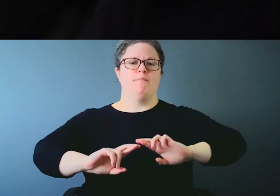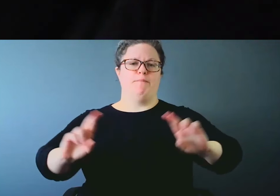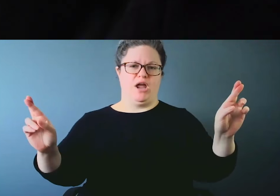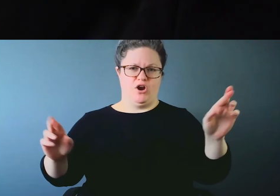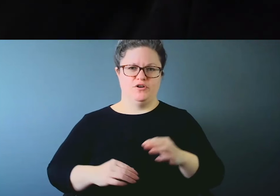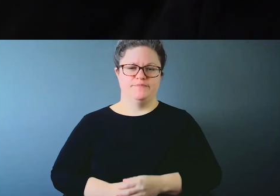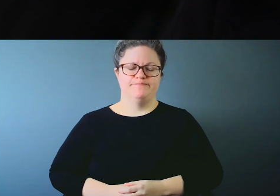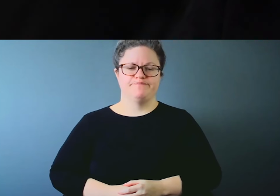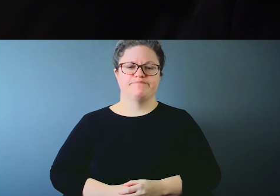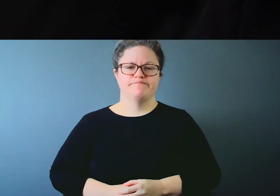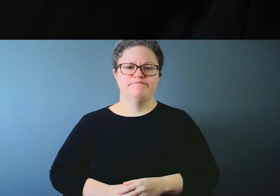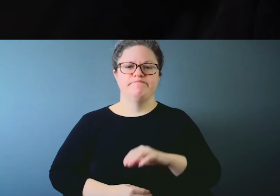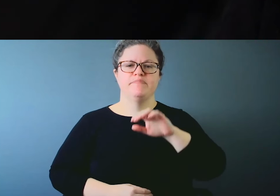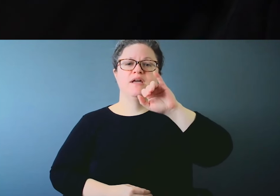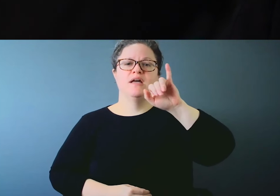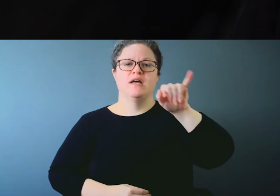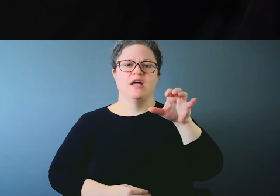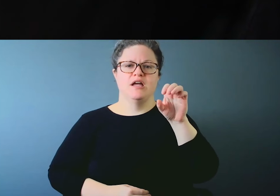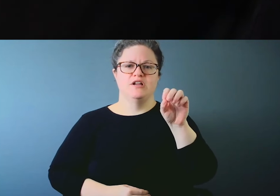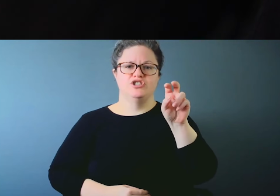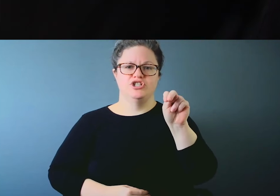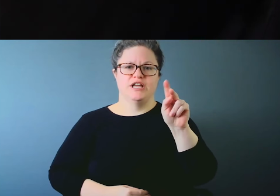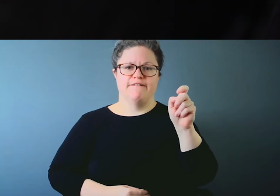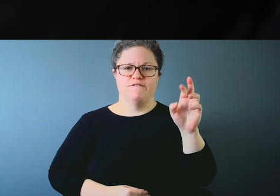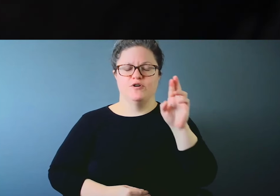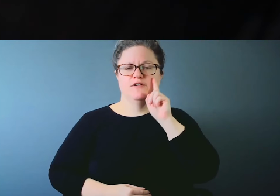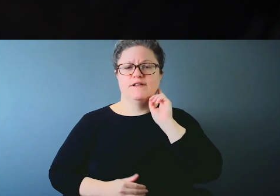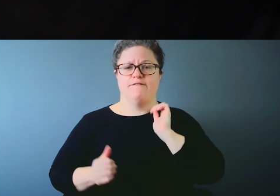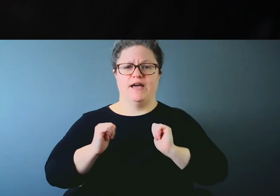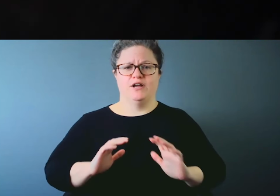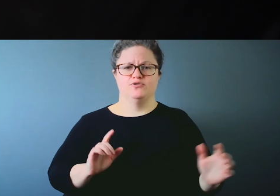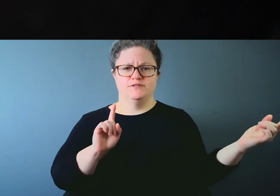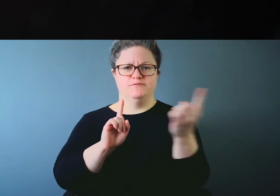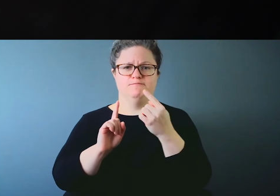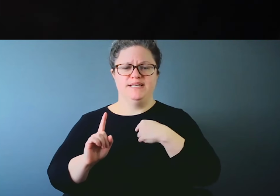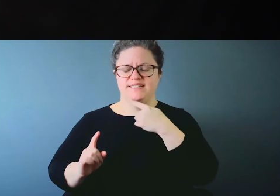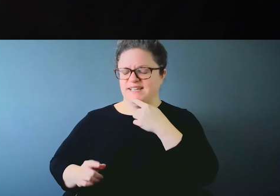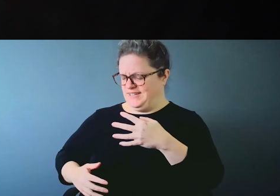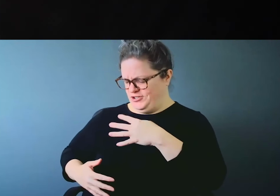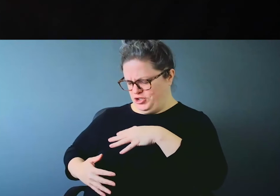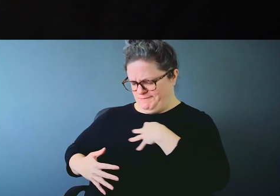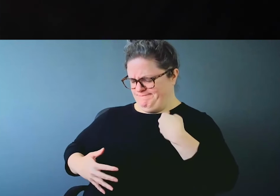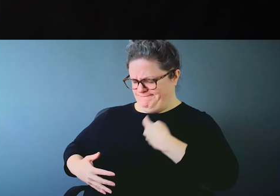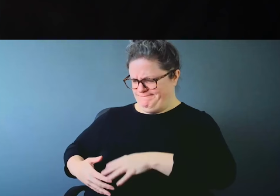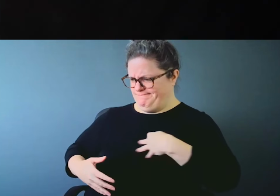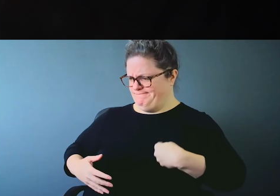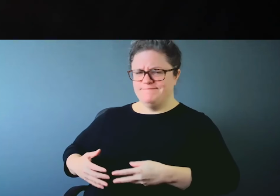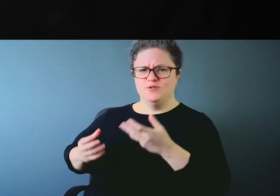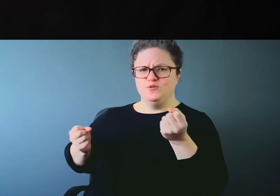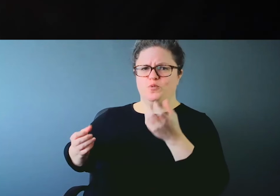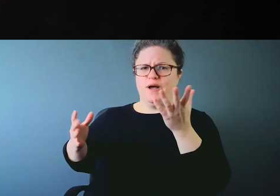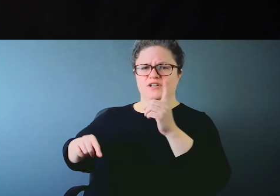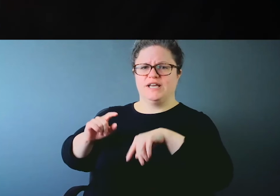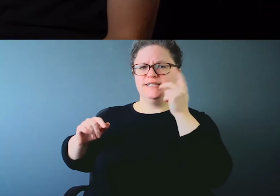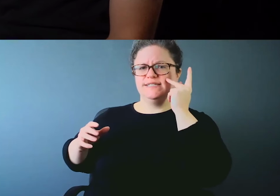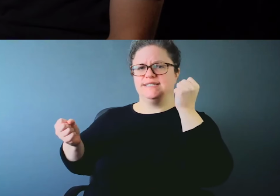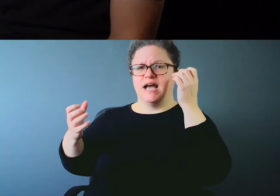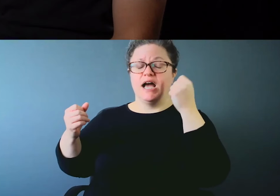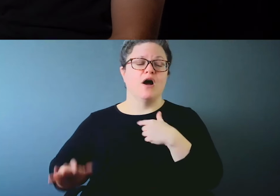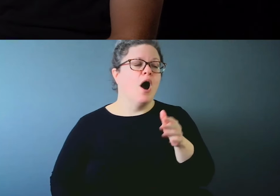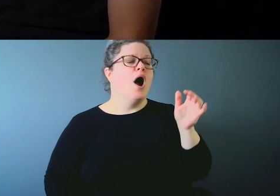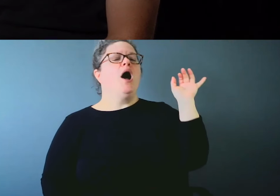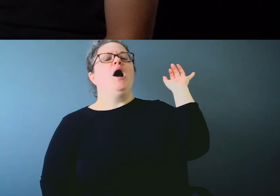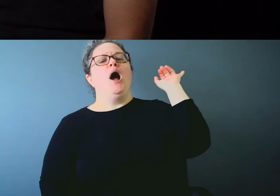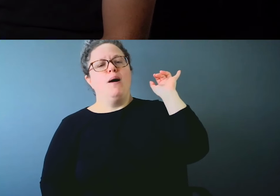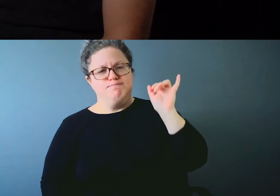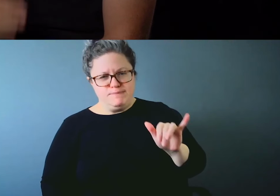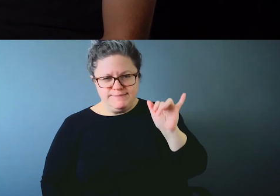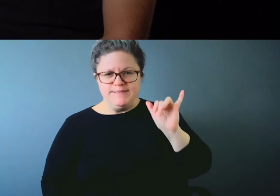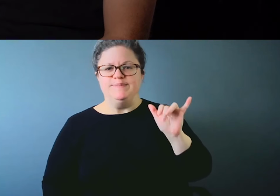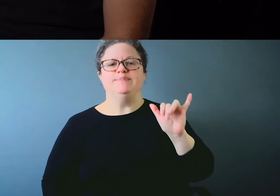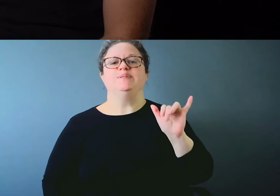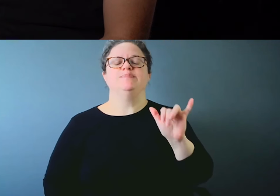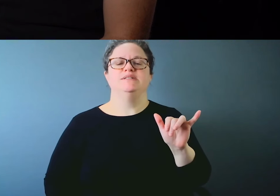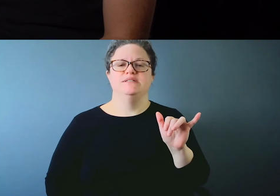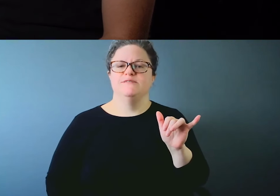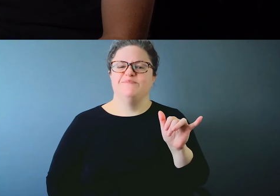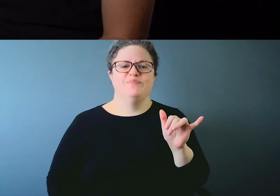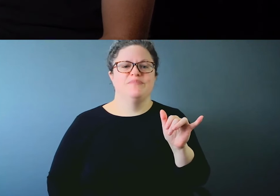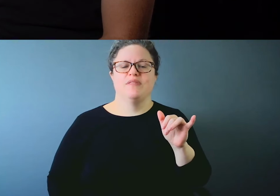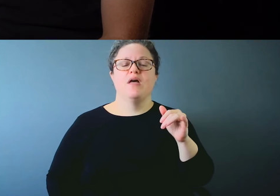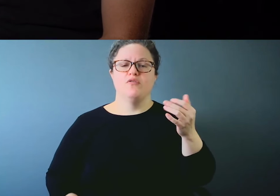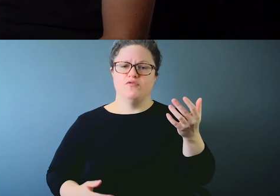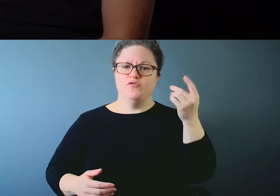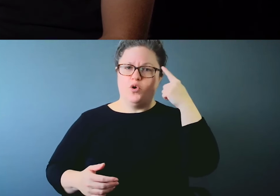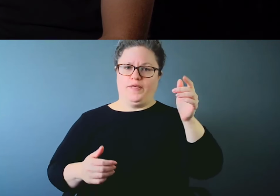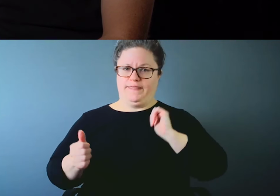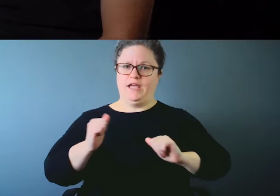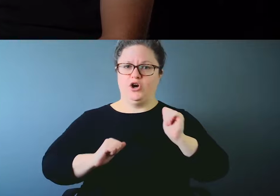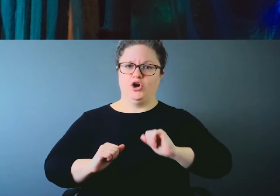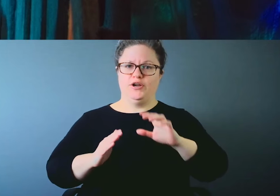When Jennifer came to me, and she goes like, it's too much pattern on her shirt and we can't read her signs, I'm like, because when you go for theatre,